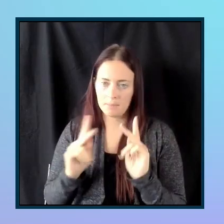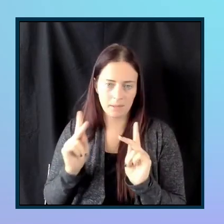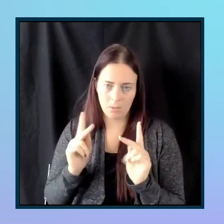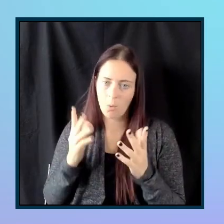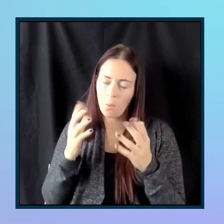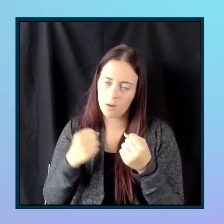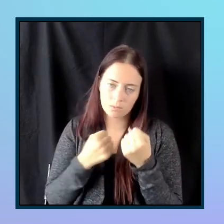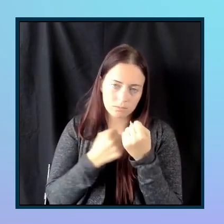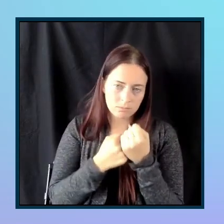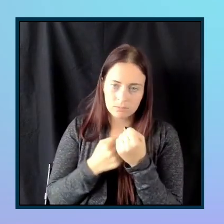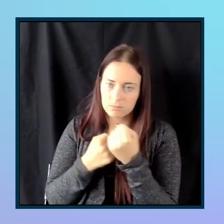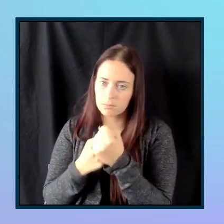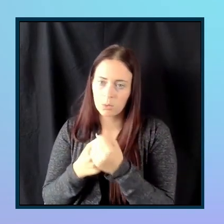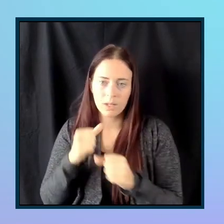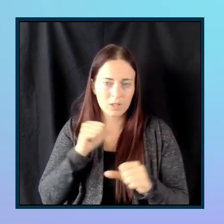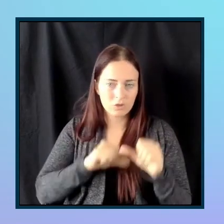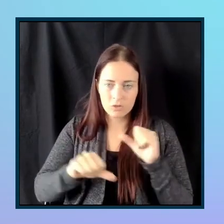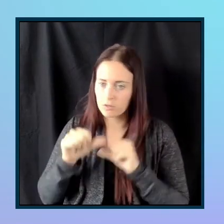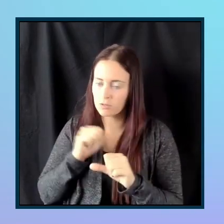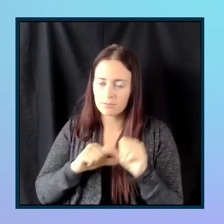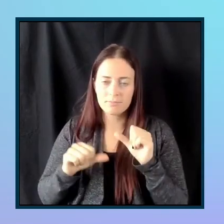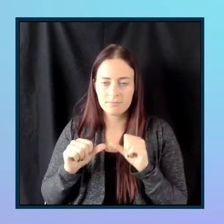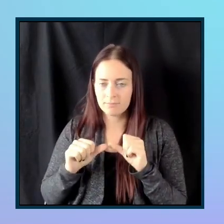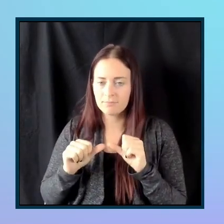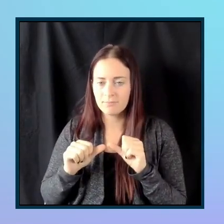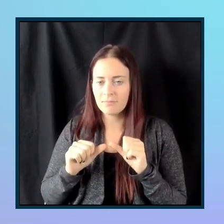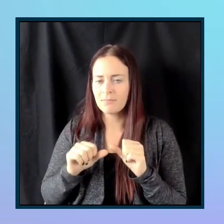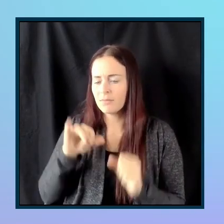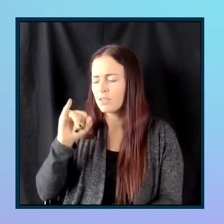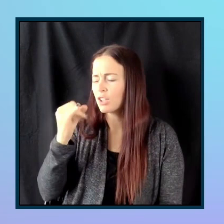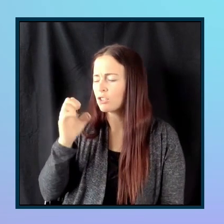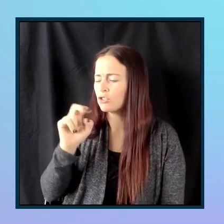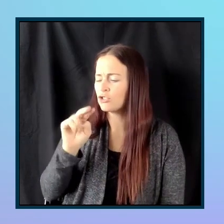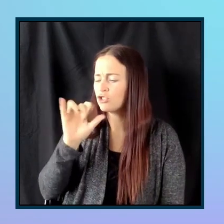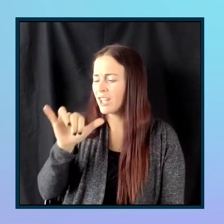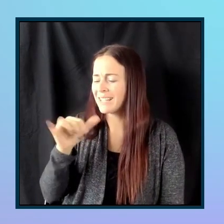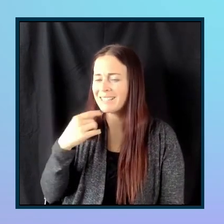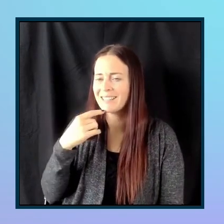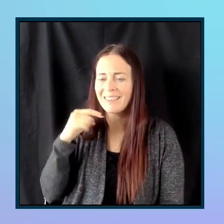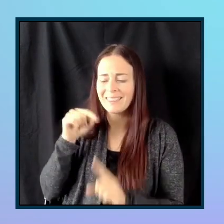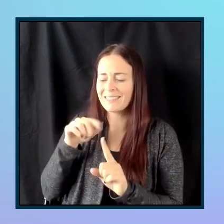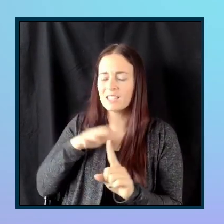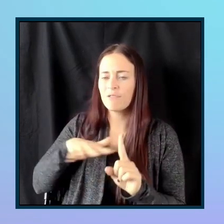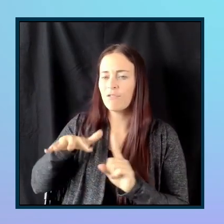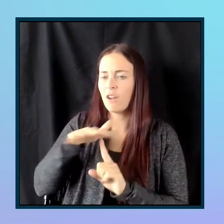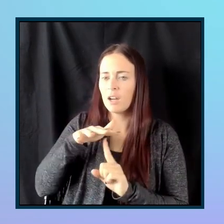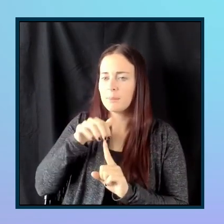I believe it was Jenny who said, "You know, this is not a competitive environment, we need to support each other."